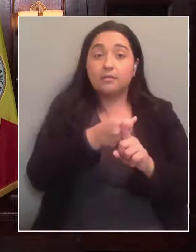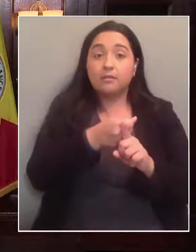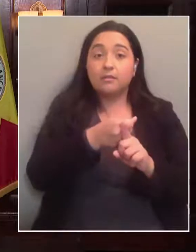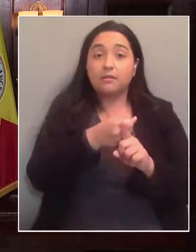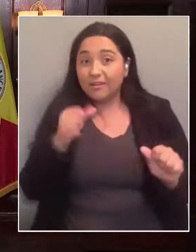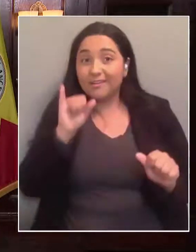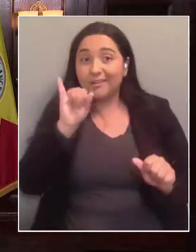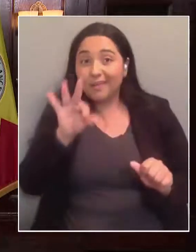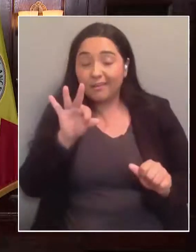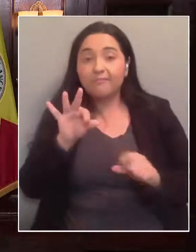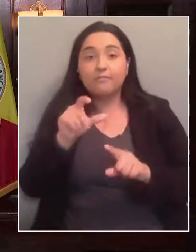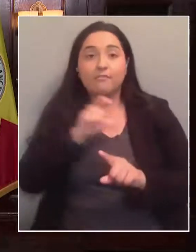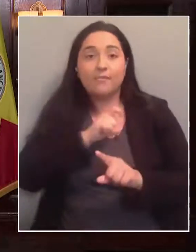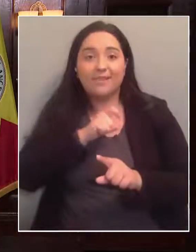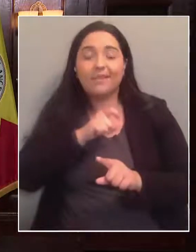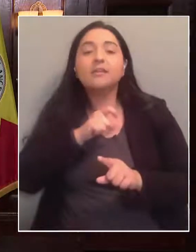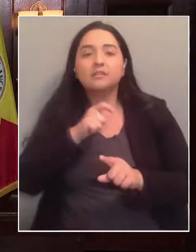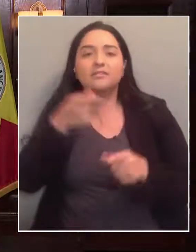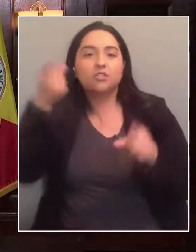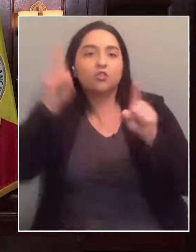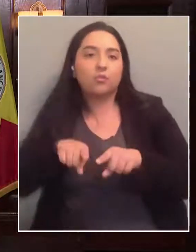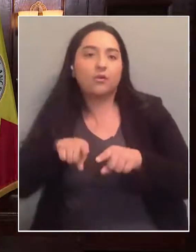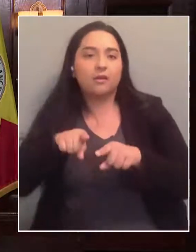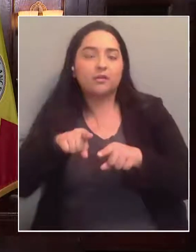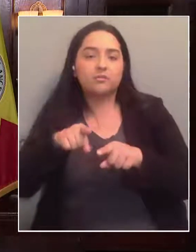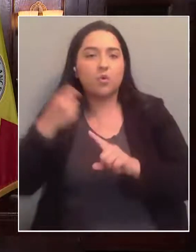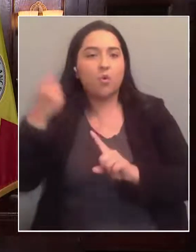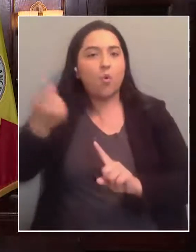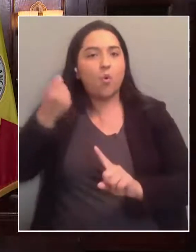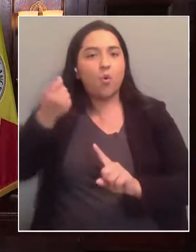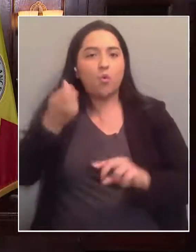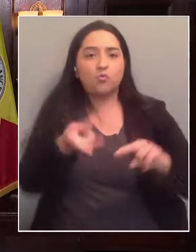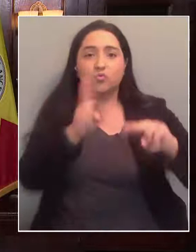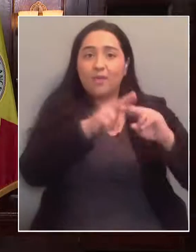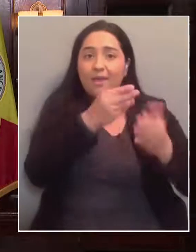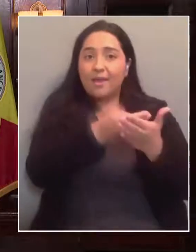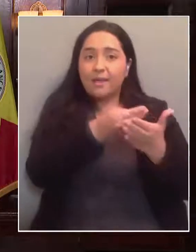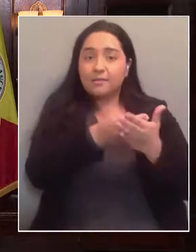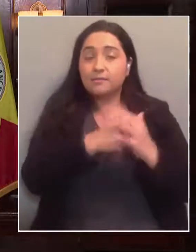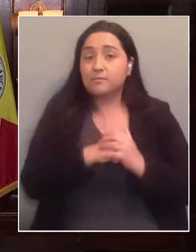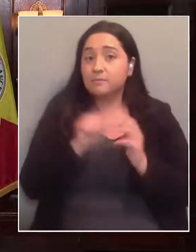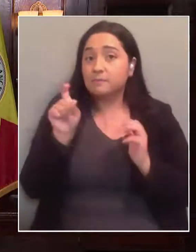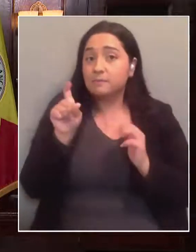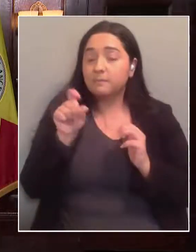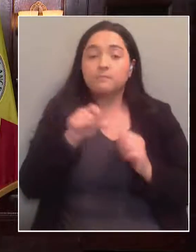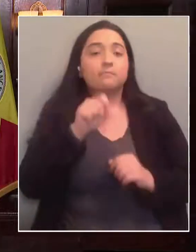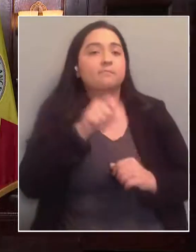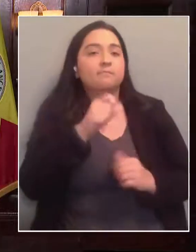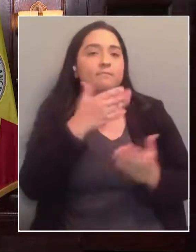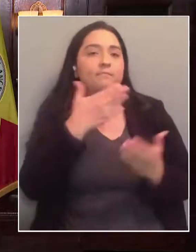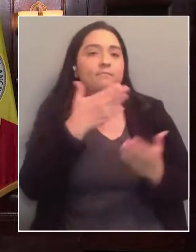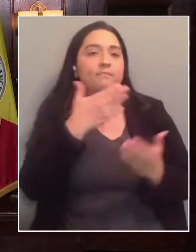RAISES? Mayor Garcetti: ABSOLUTELY.